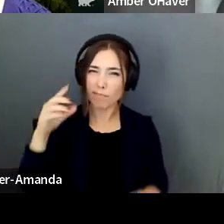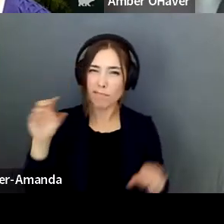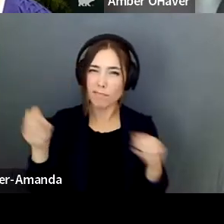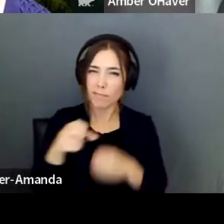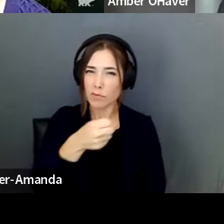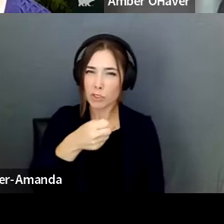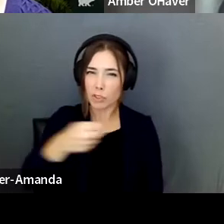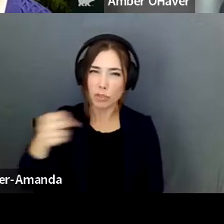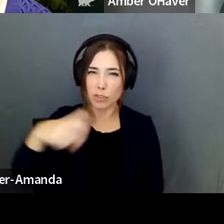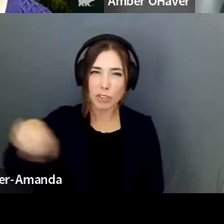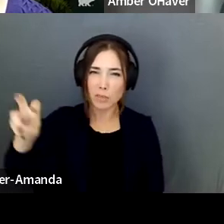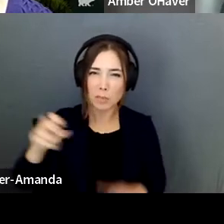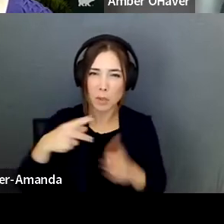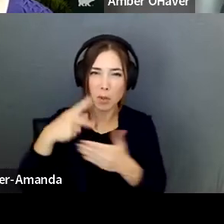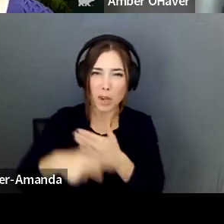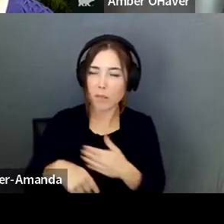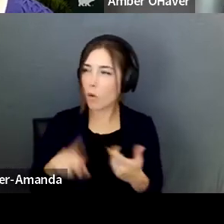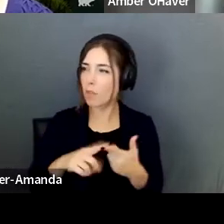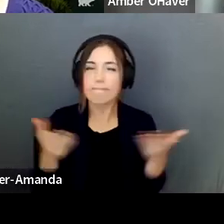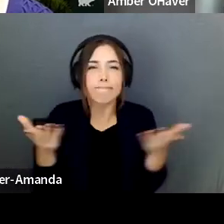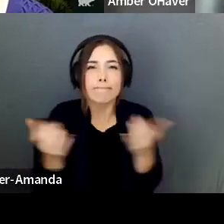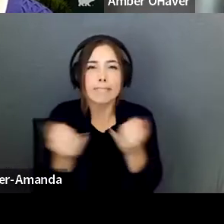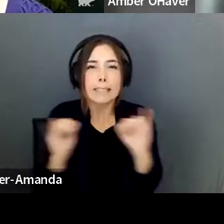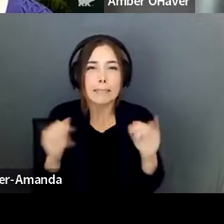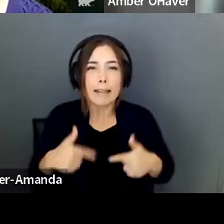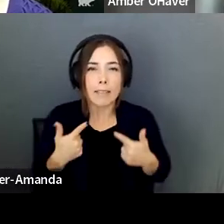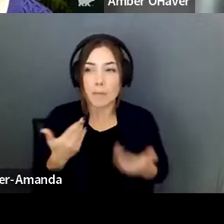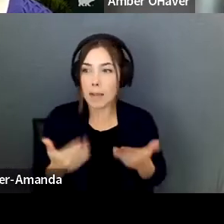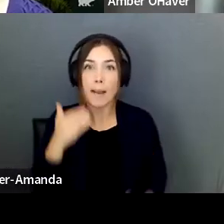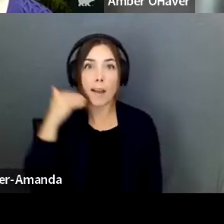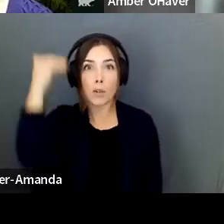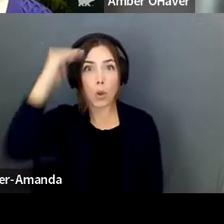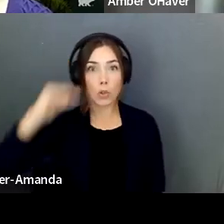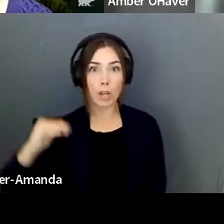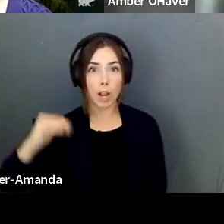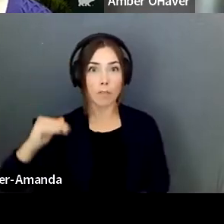What can I do? For somebody that is you know adult child living with their parents and 35 years old